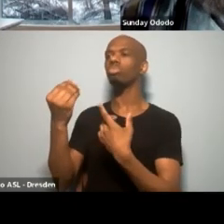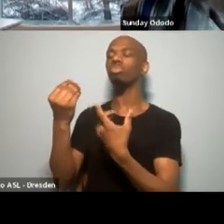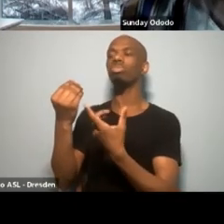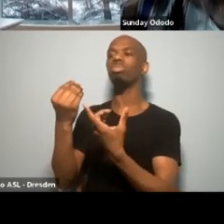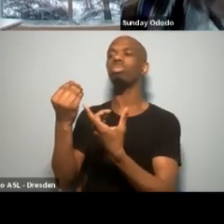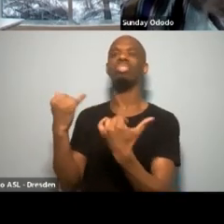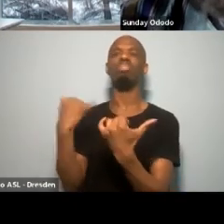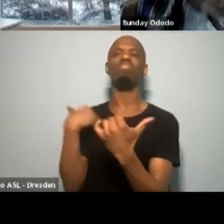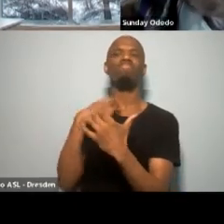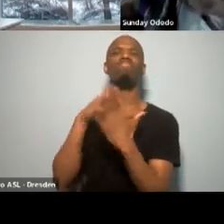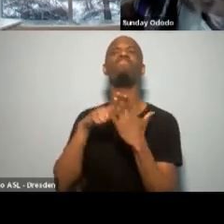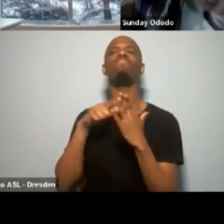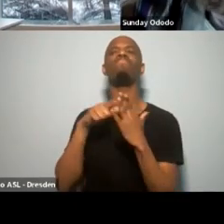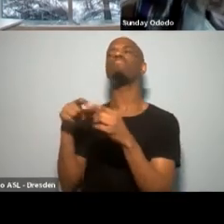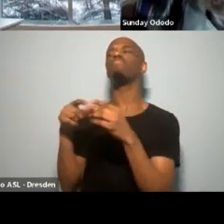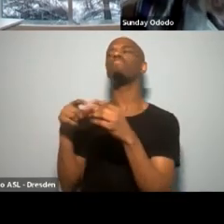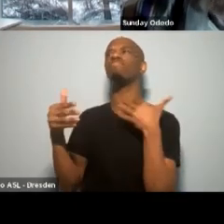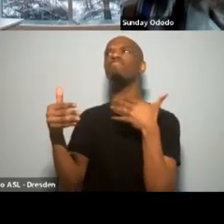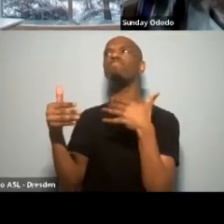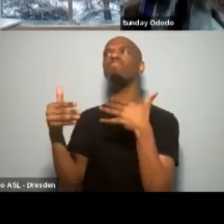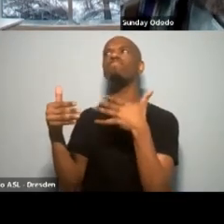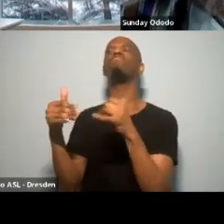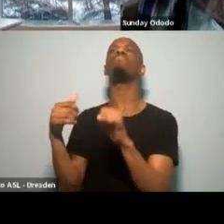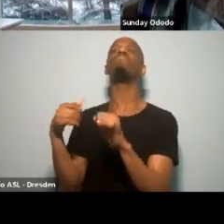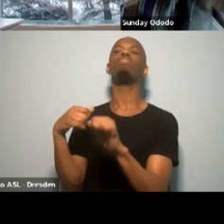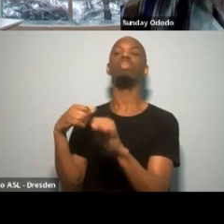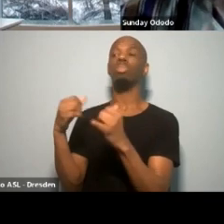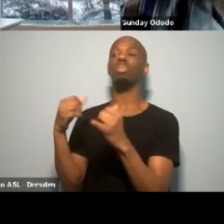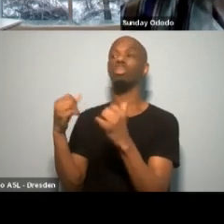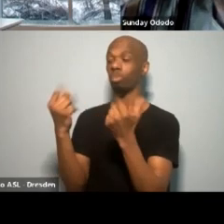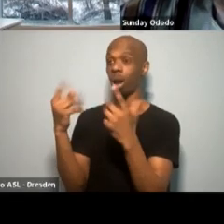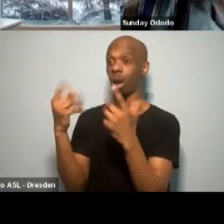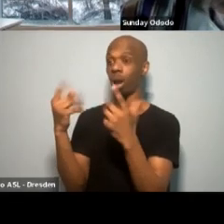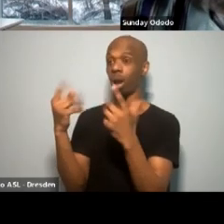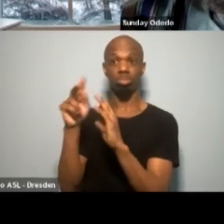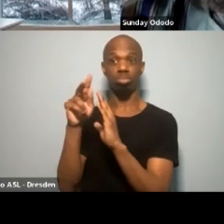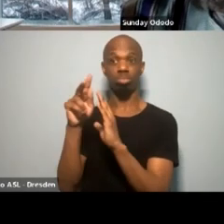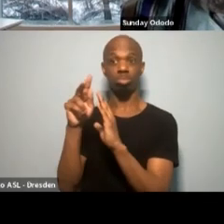so now we've been able to let them understand